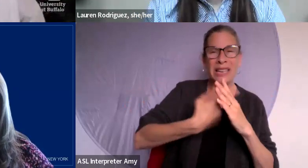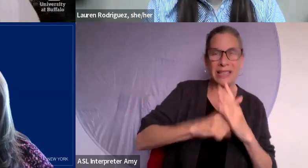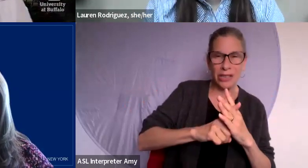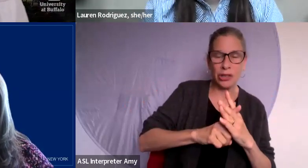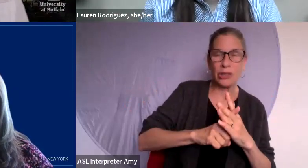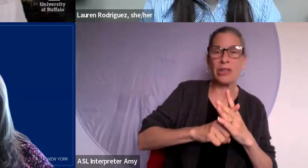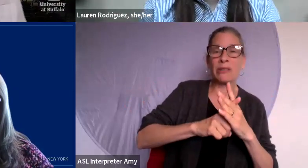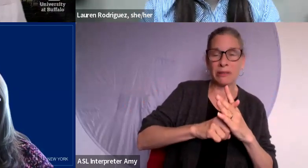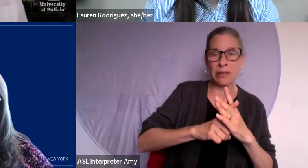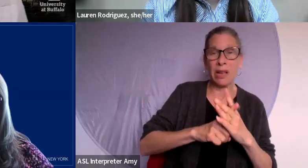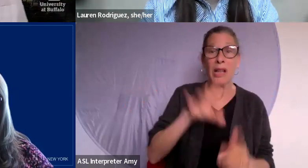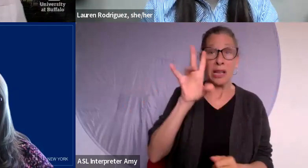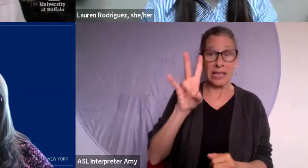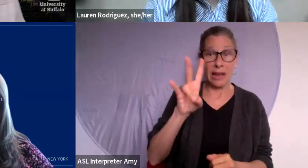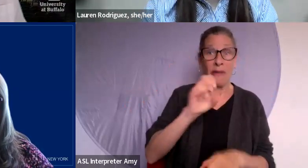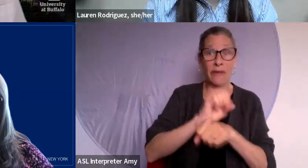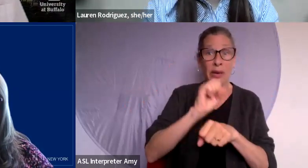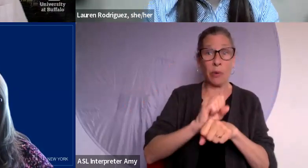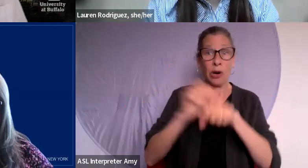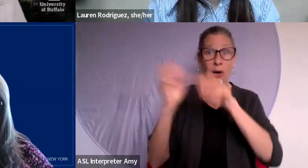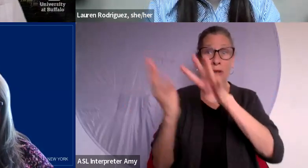these are the seven work streams that we have outlined for the